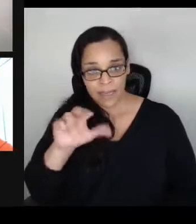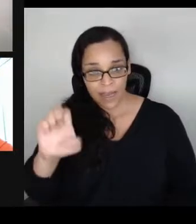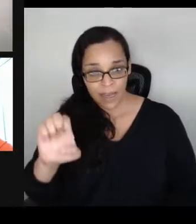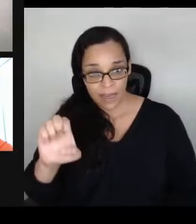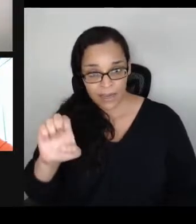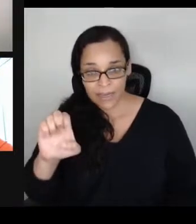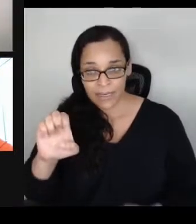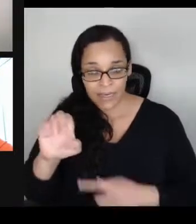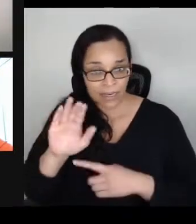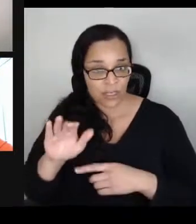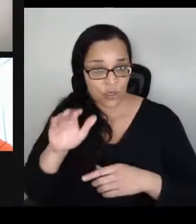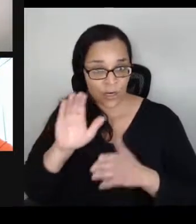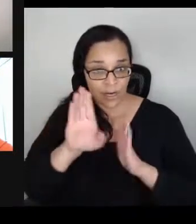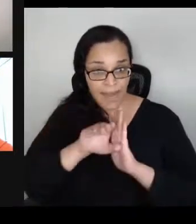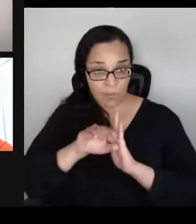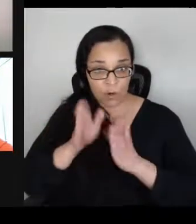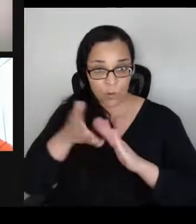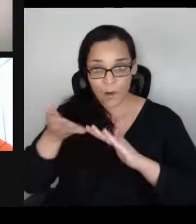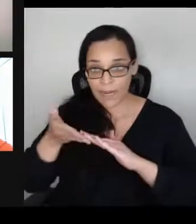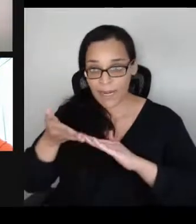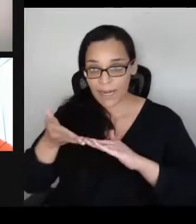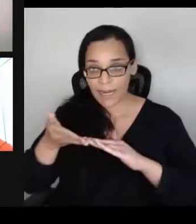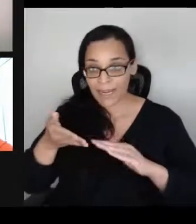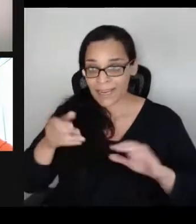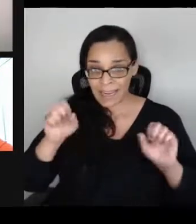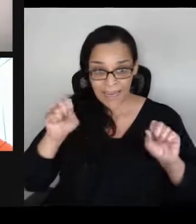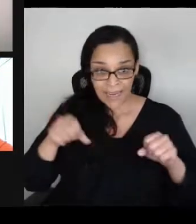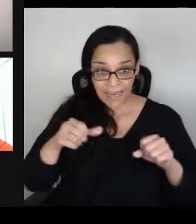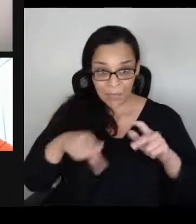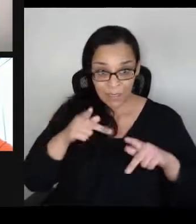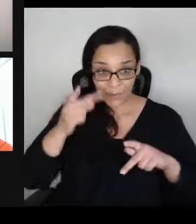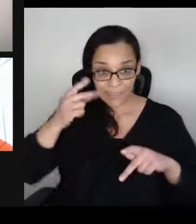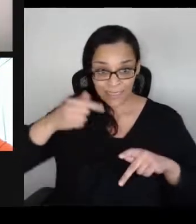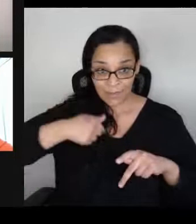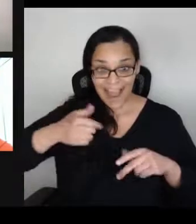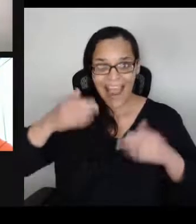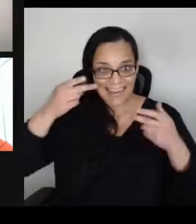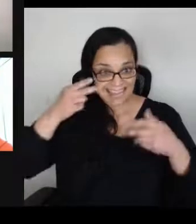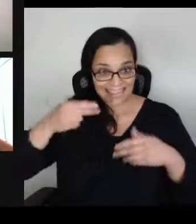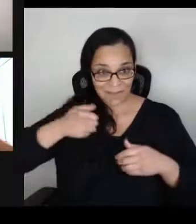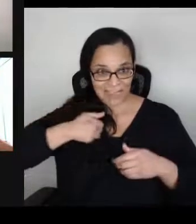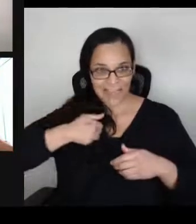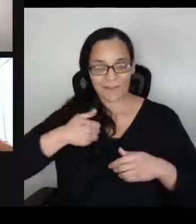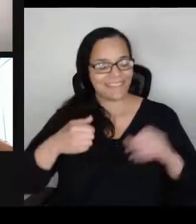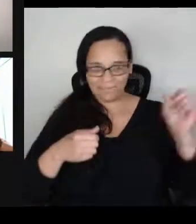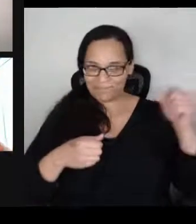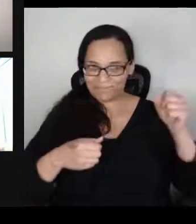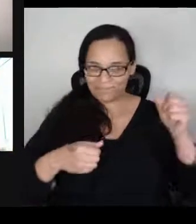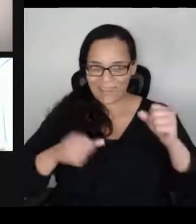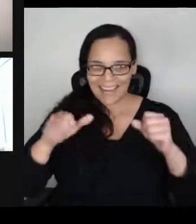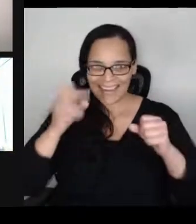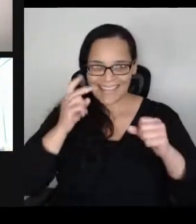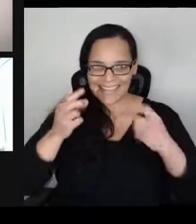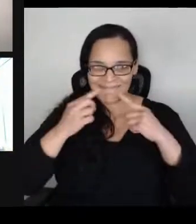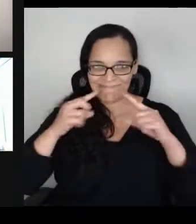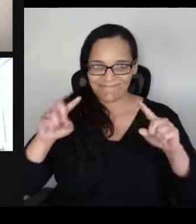Yeah, can others see me? - Yes. I can see myself. Now we see you. Okay. We see you now. That's great. Excellent.